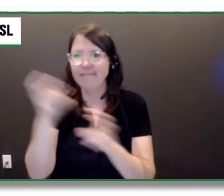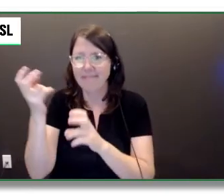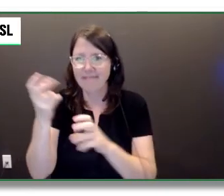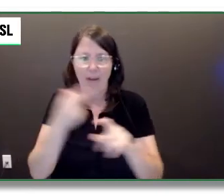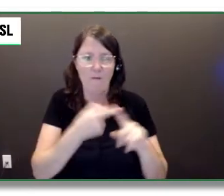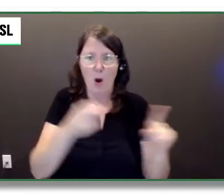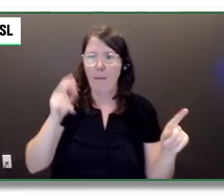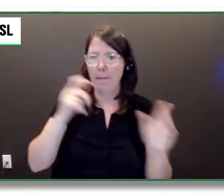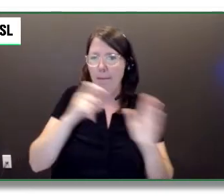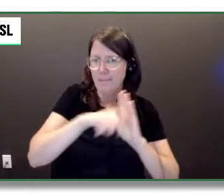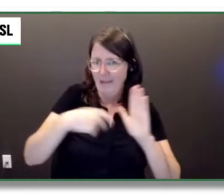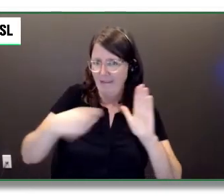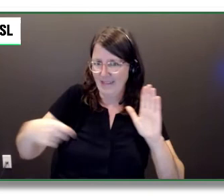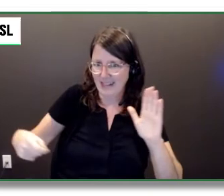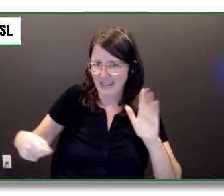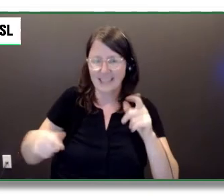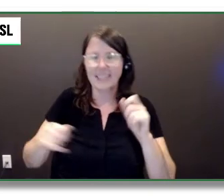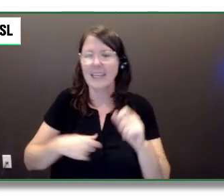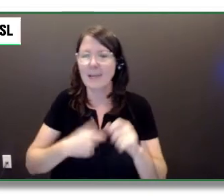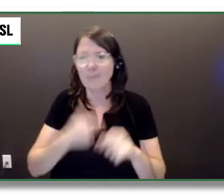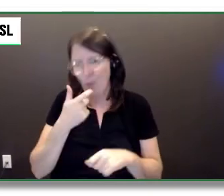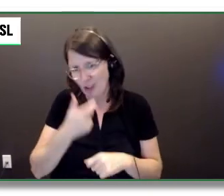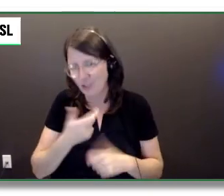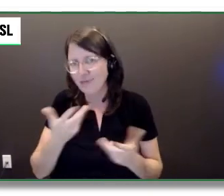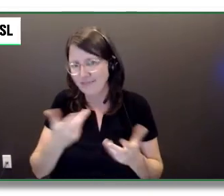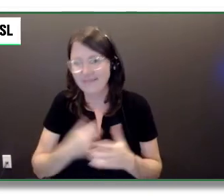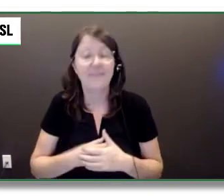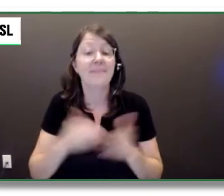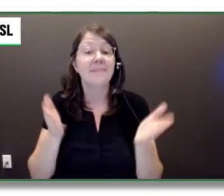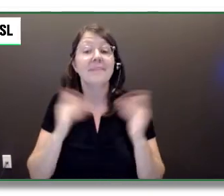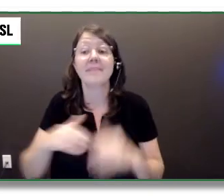The next point here is about podcasts. There are tons that tell stories about